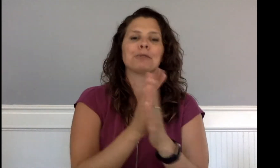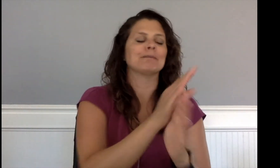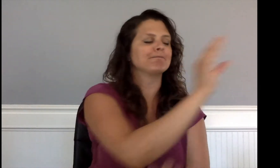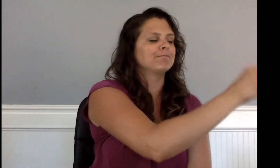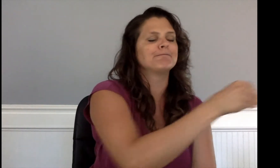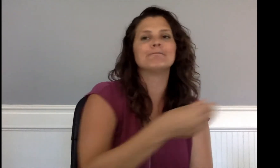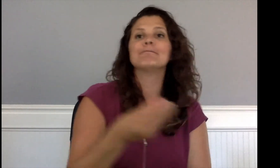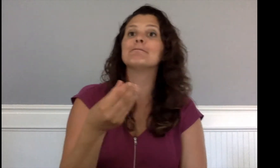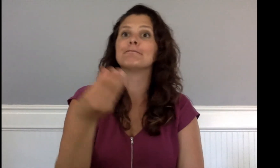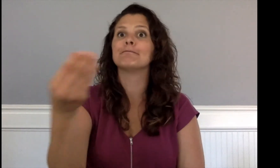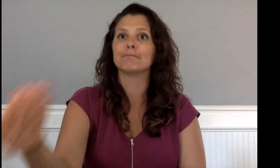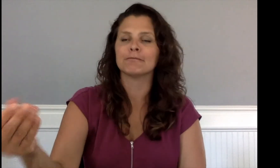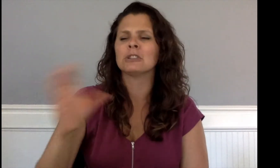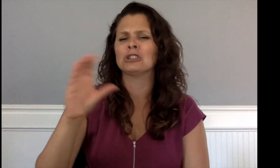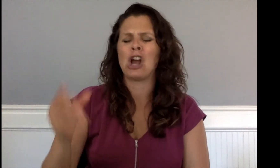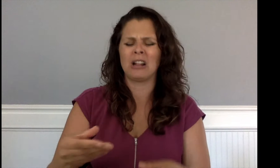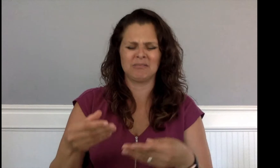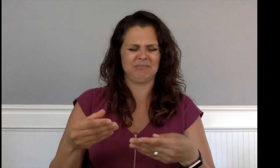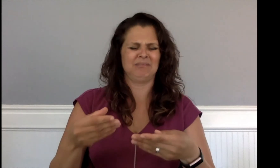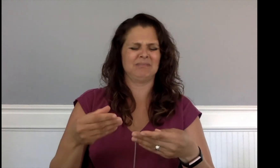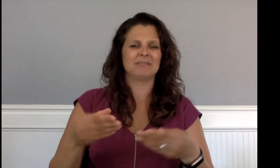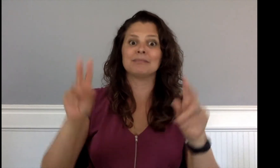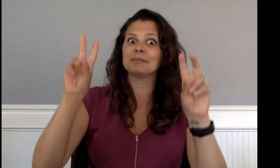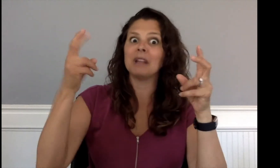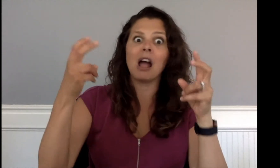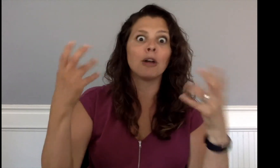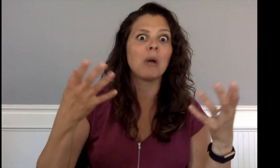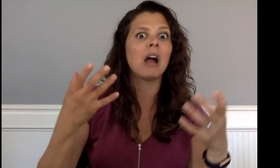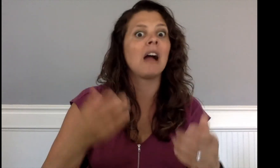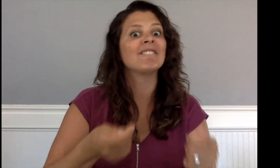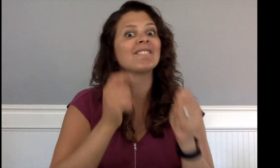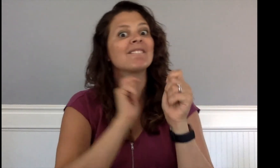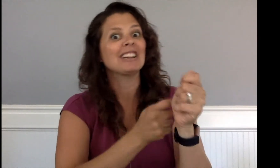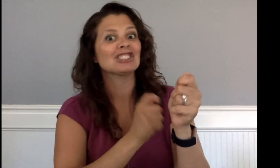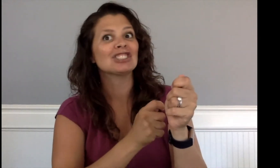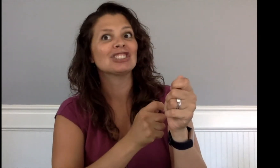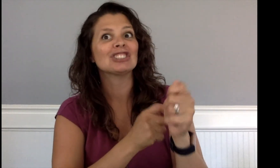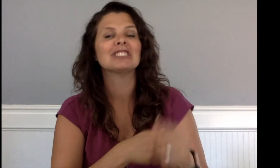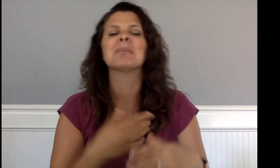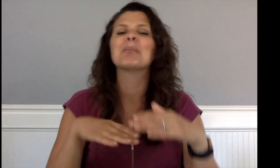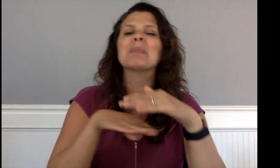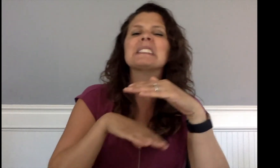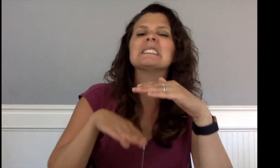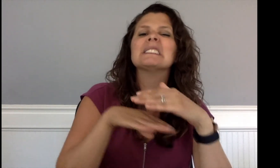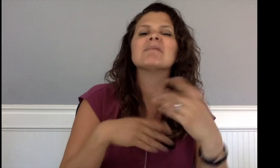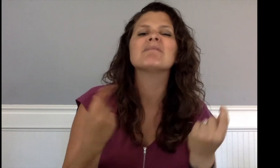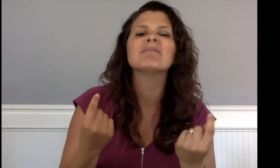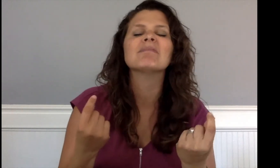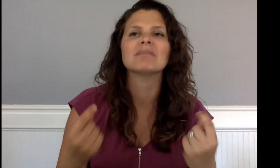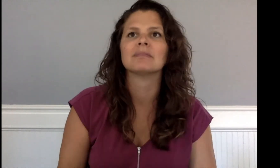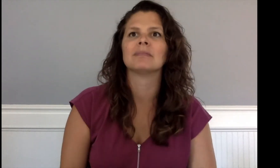She pulled a book off a cart next to the circulation desk. "Fishing: The Basics."